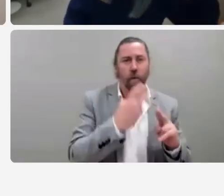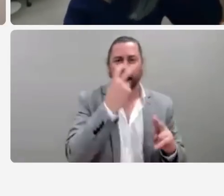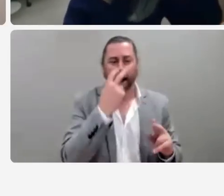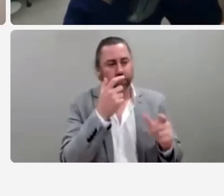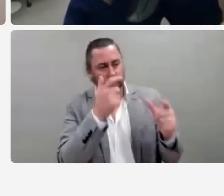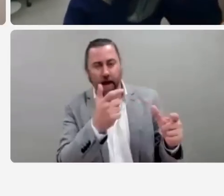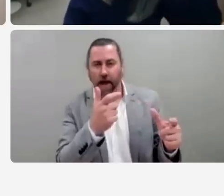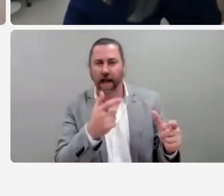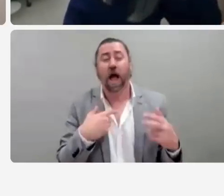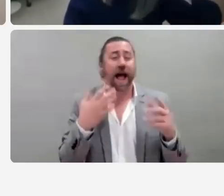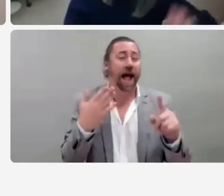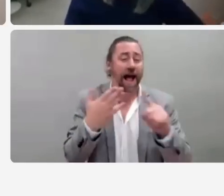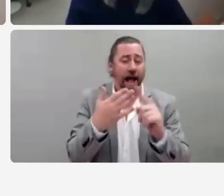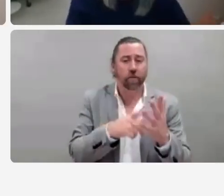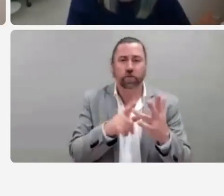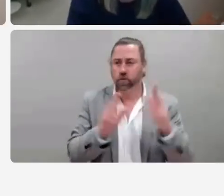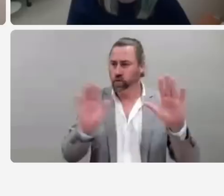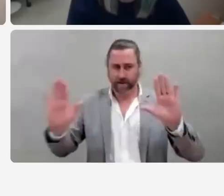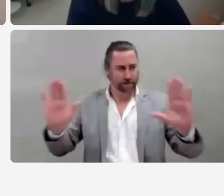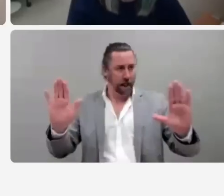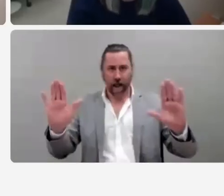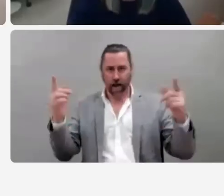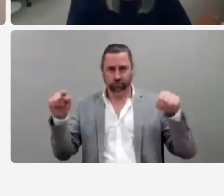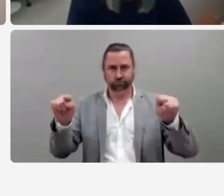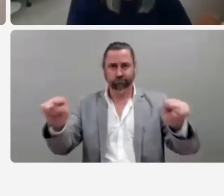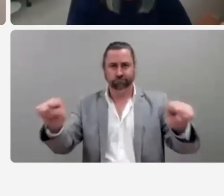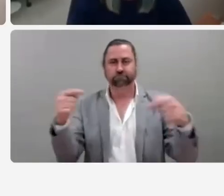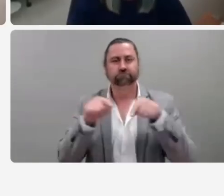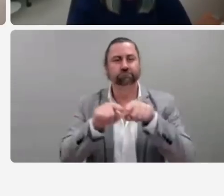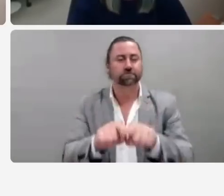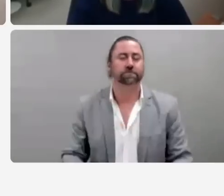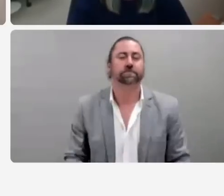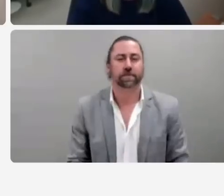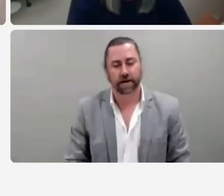possible how the NDIS framework works.